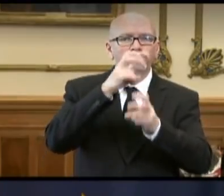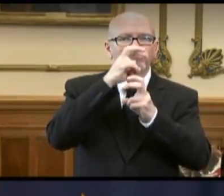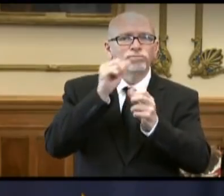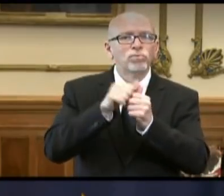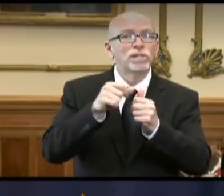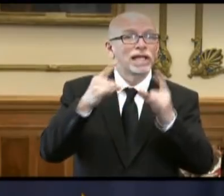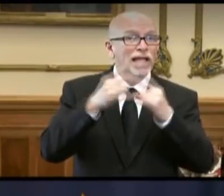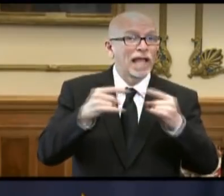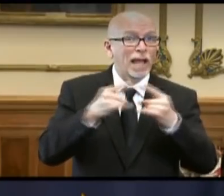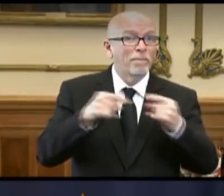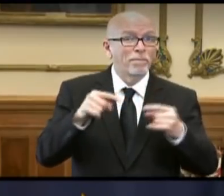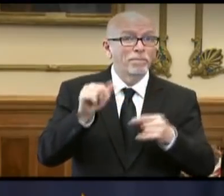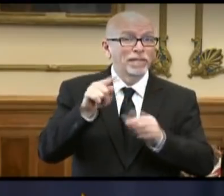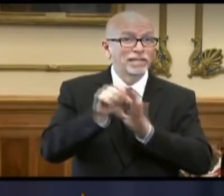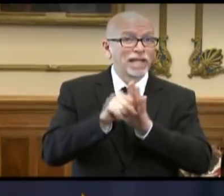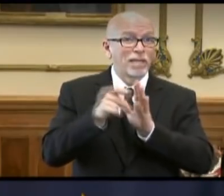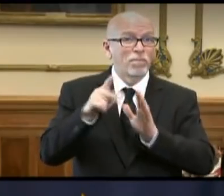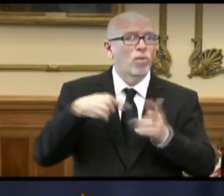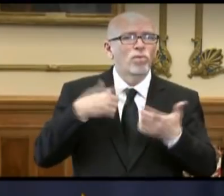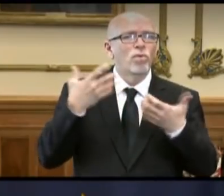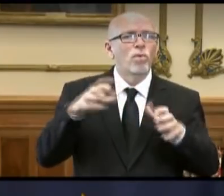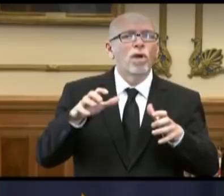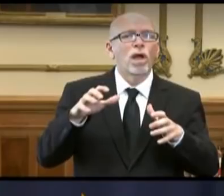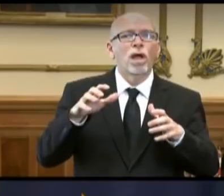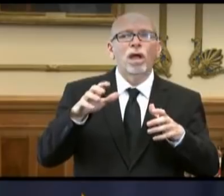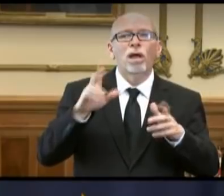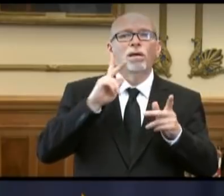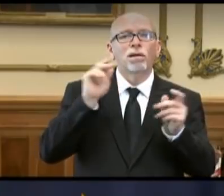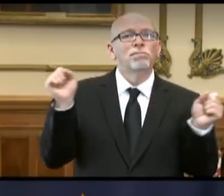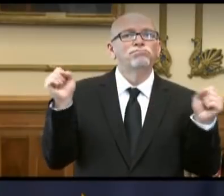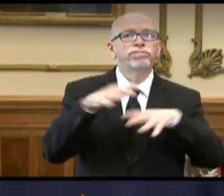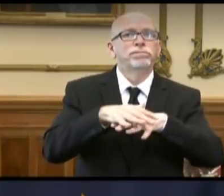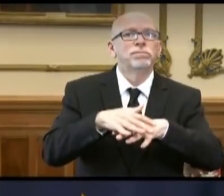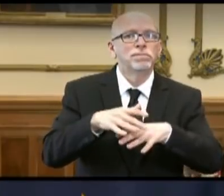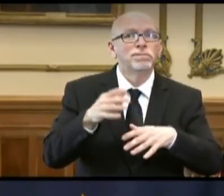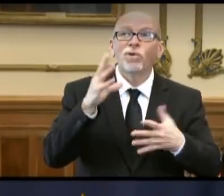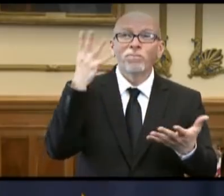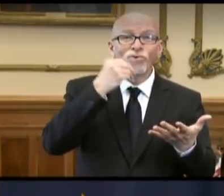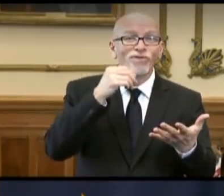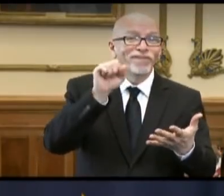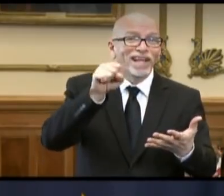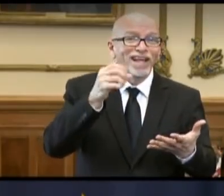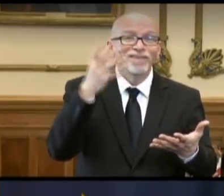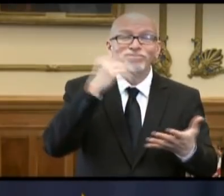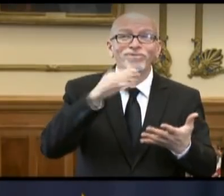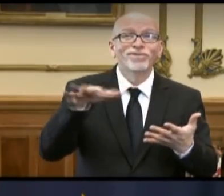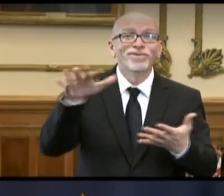WEEKEND. IT COULD BE NICE, COULD BE RAINY. WE HAVE OBVIOUSLY CLAMPED DOWN ON OUR CAMPING GROUNDS AT STATE PARKS.